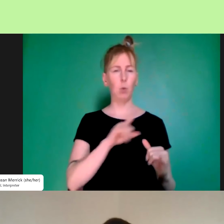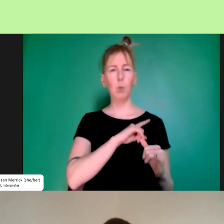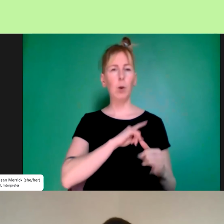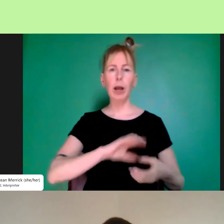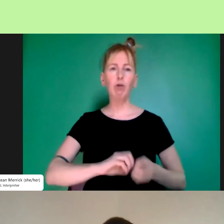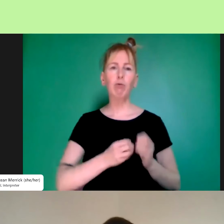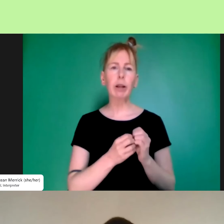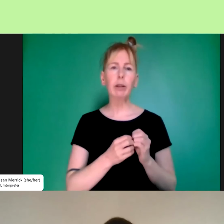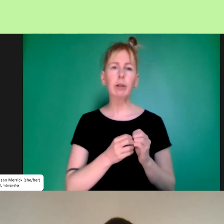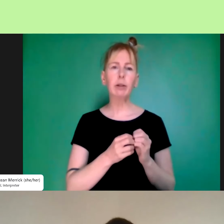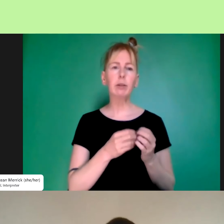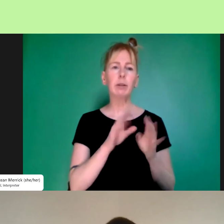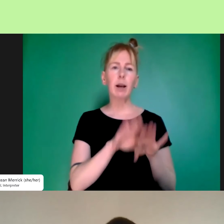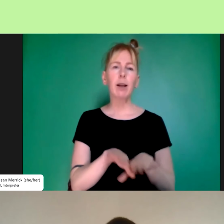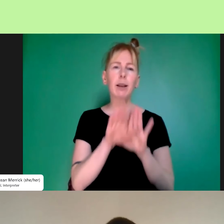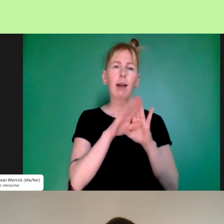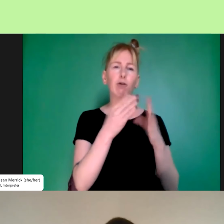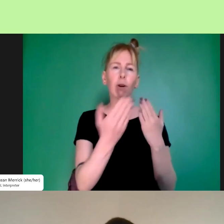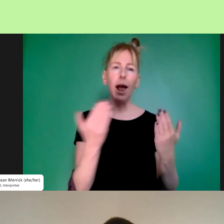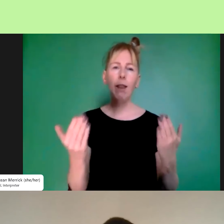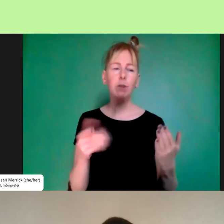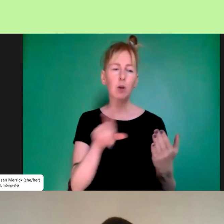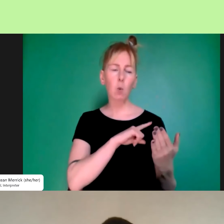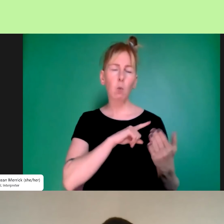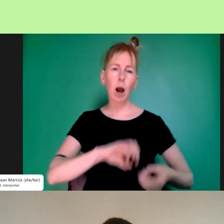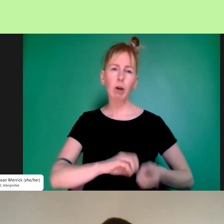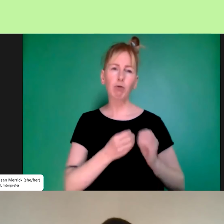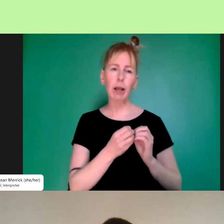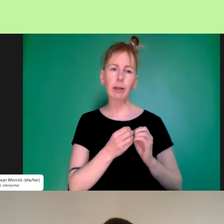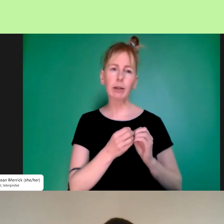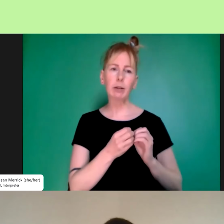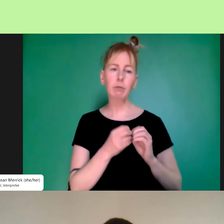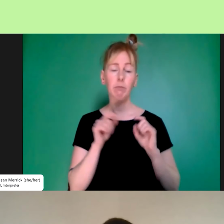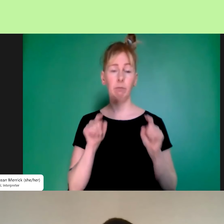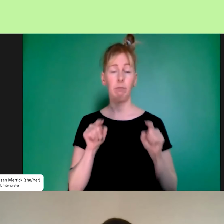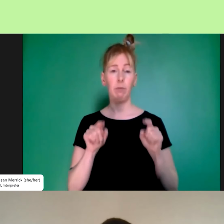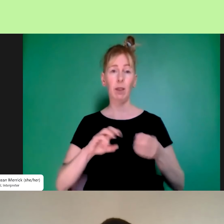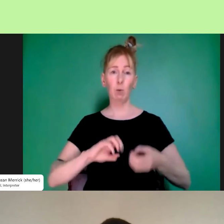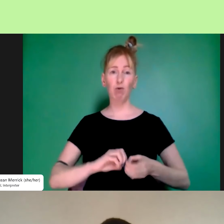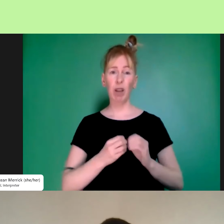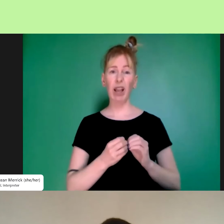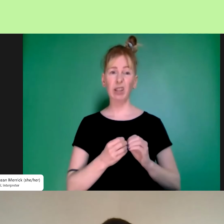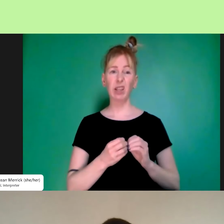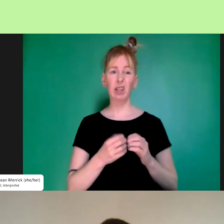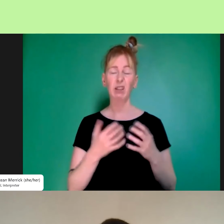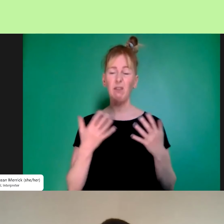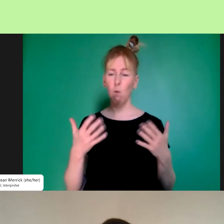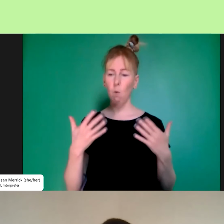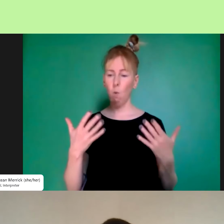National Gallery created, right, during the Victorian era? Which was this kind of, I